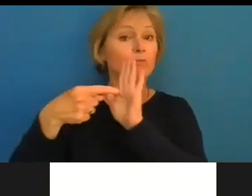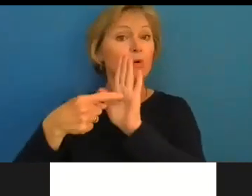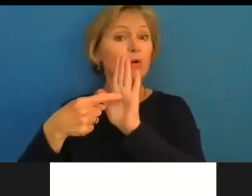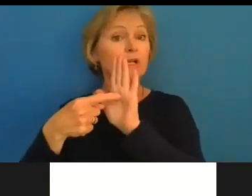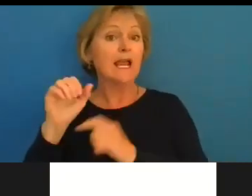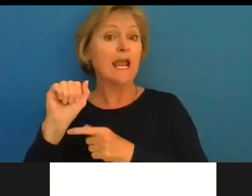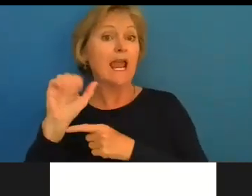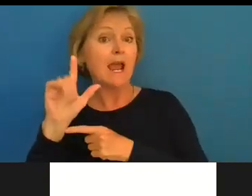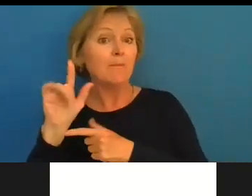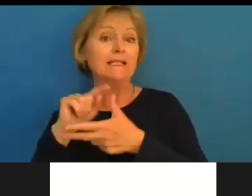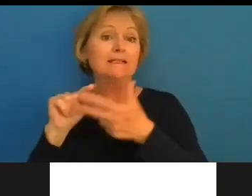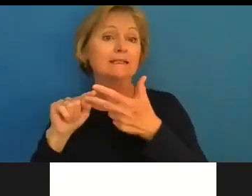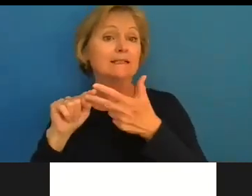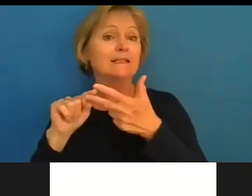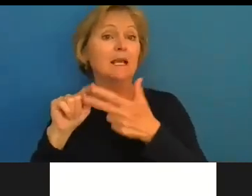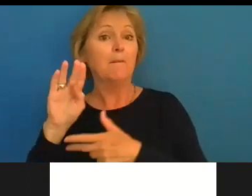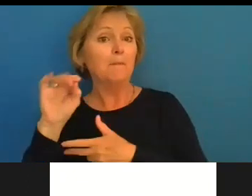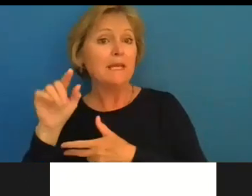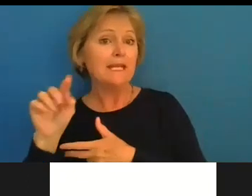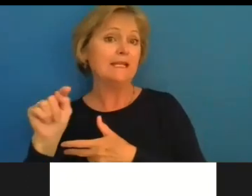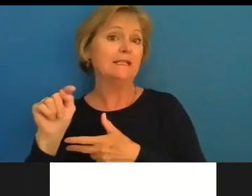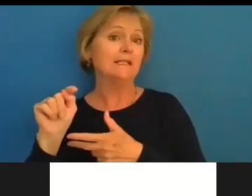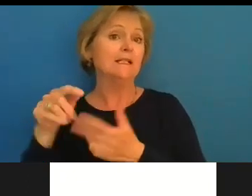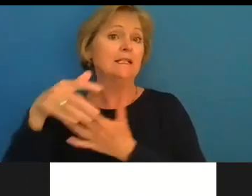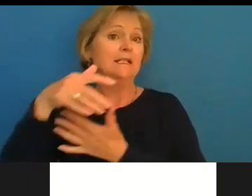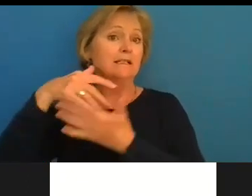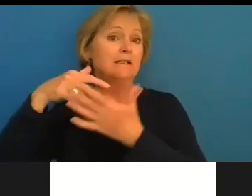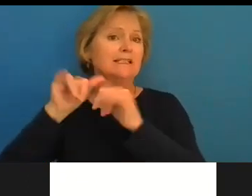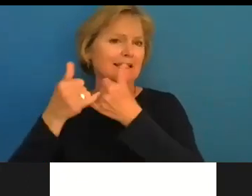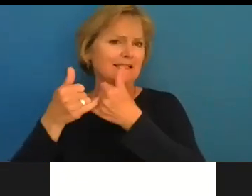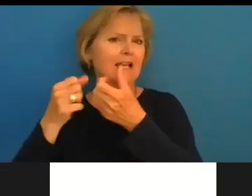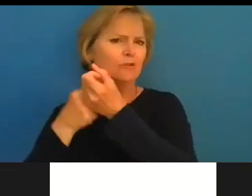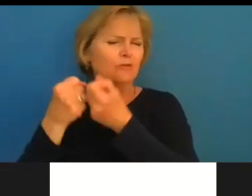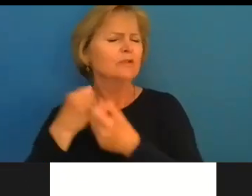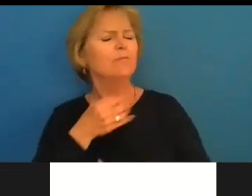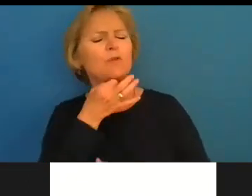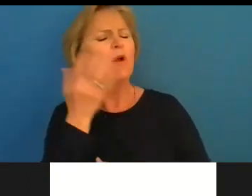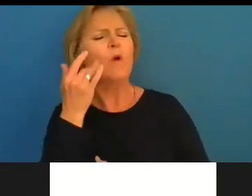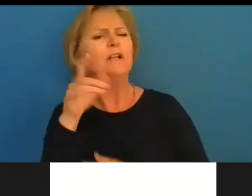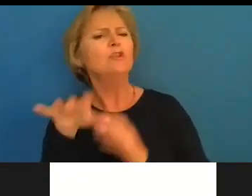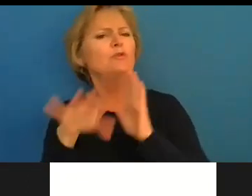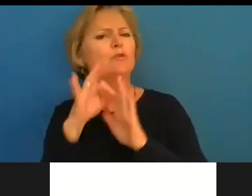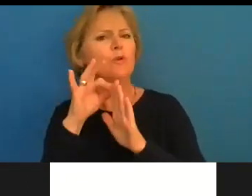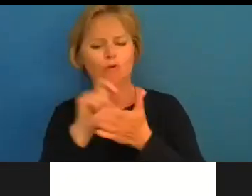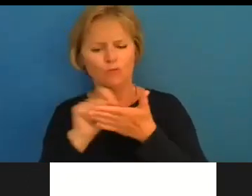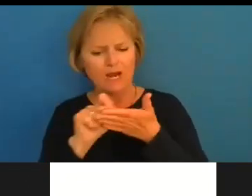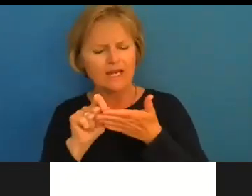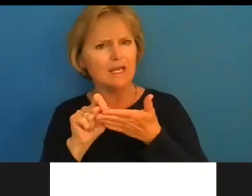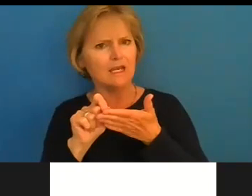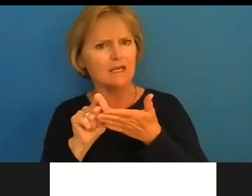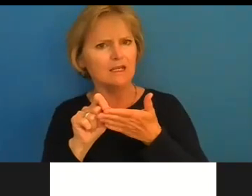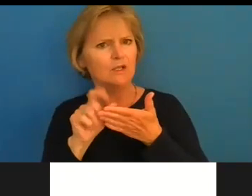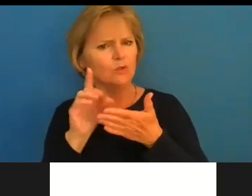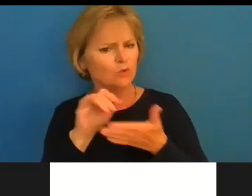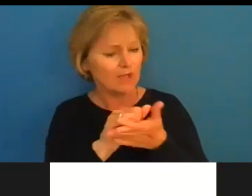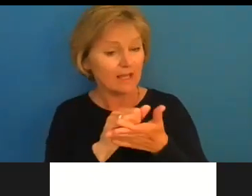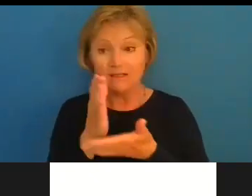why you chose writing as your tactic to do this. Is there something about writing that makes it